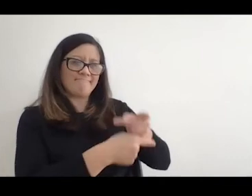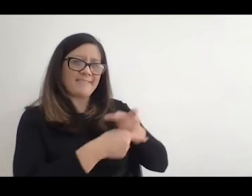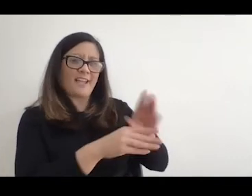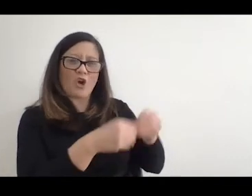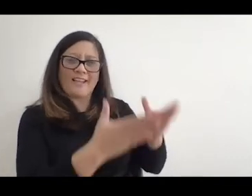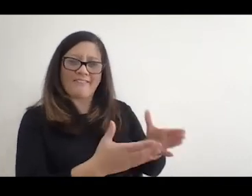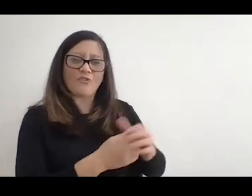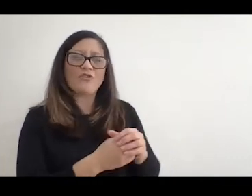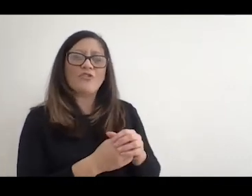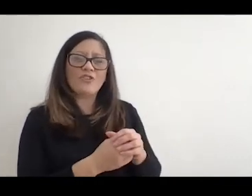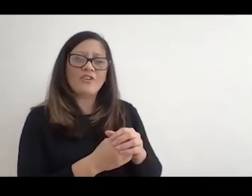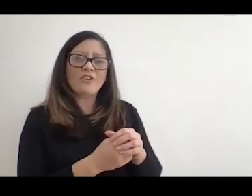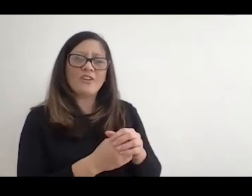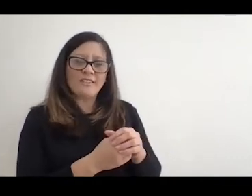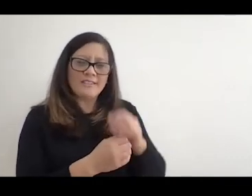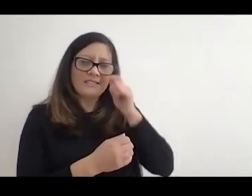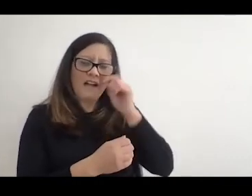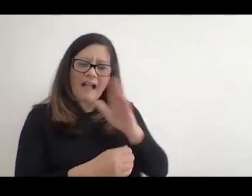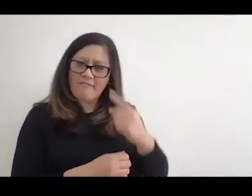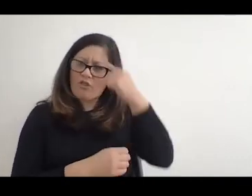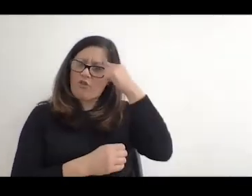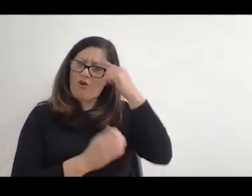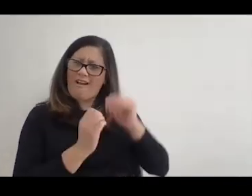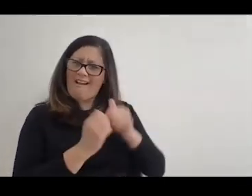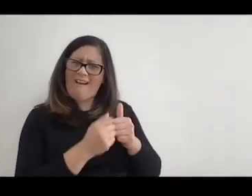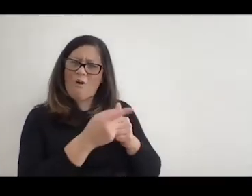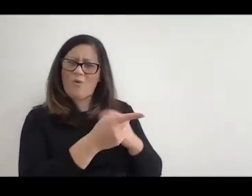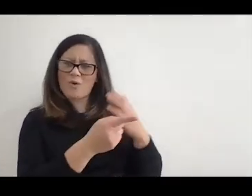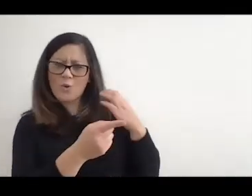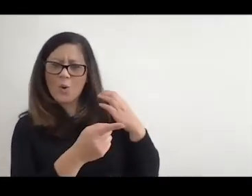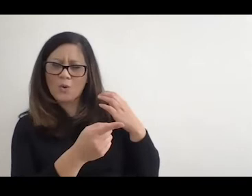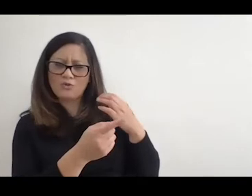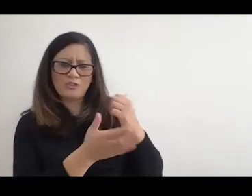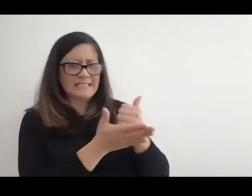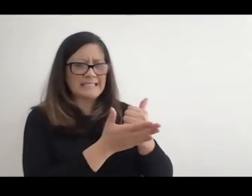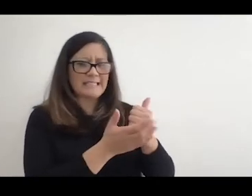to source clothing to help him transfer, to assist him with basic